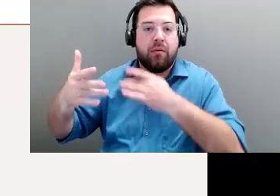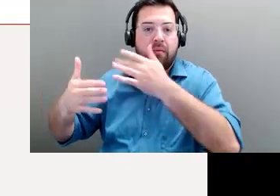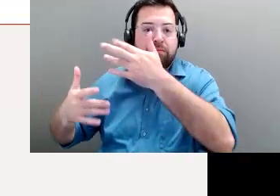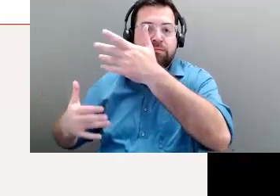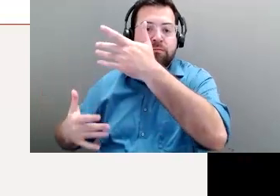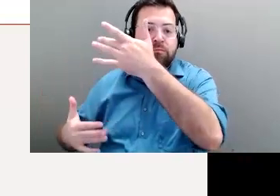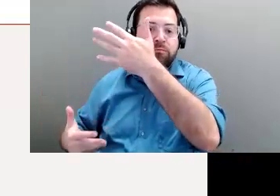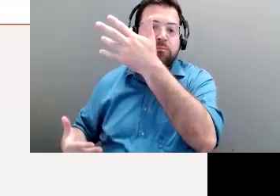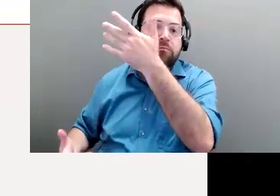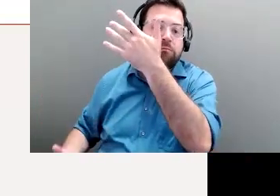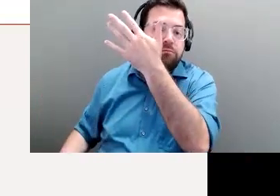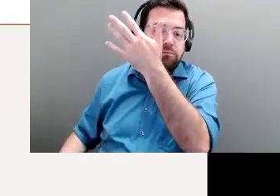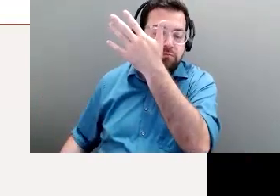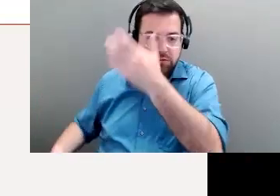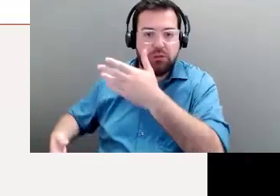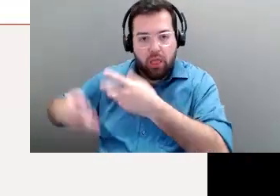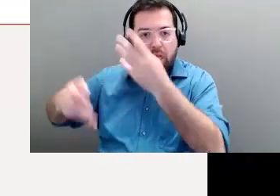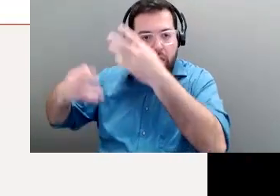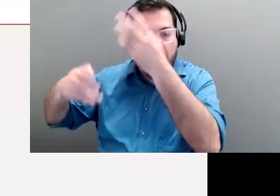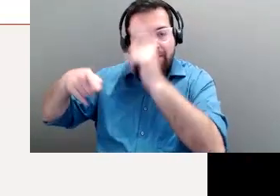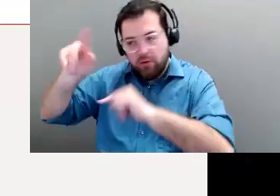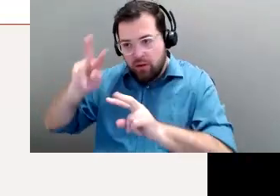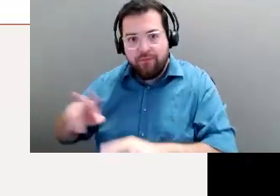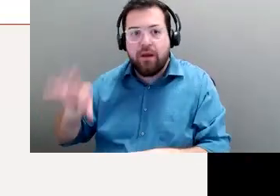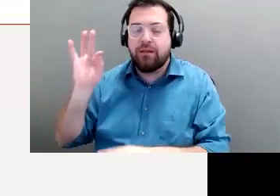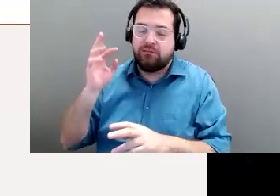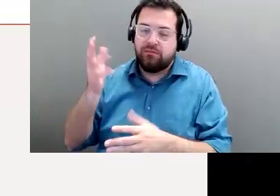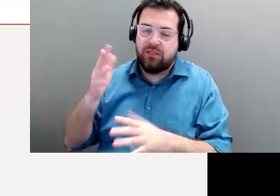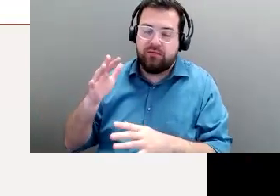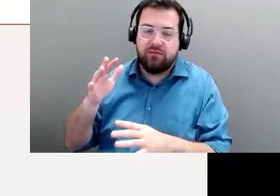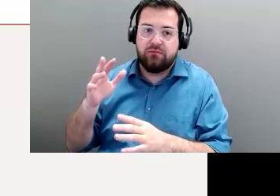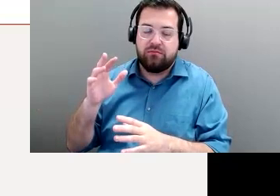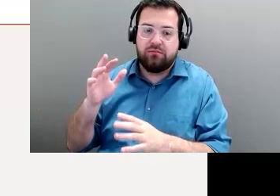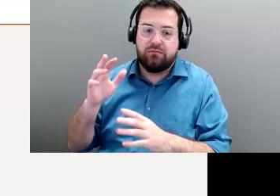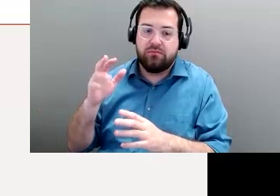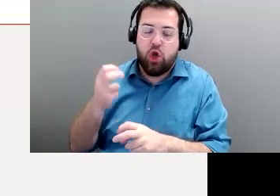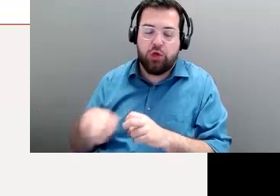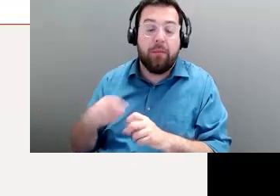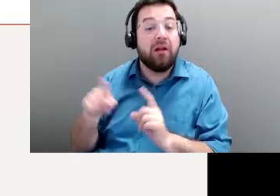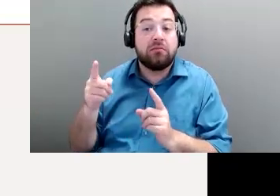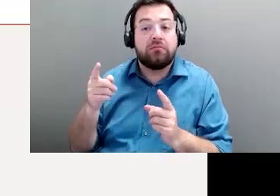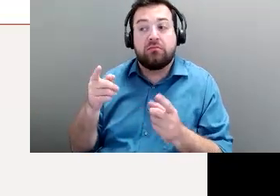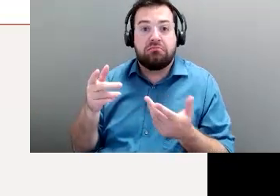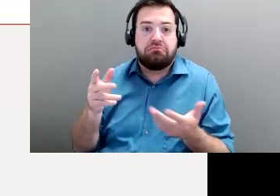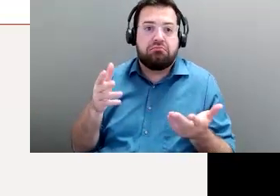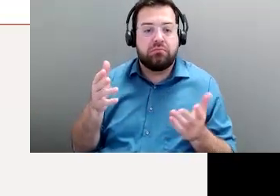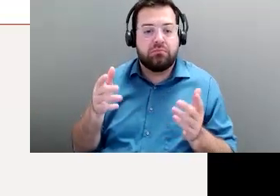paste into this comment box and then you can make edits as necessary. Other instructors,